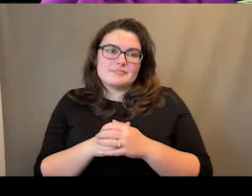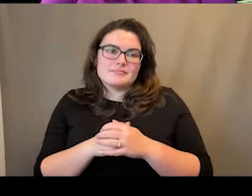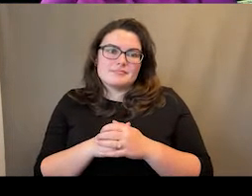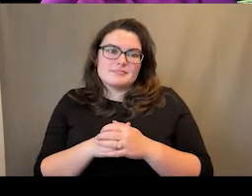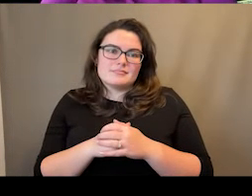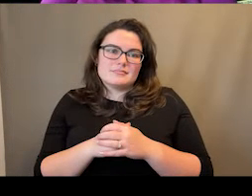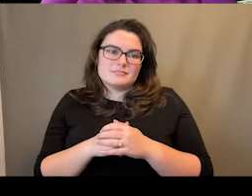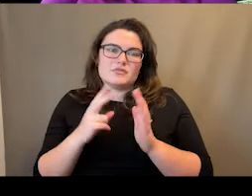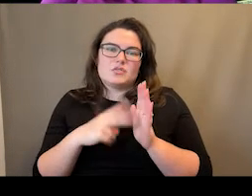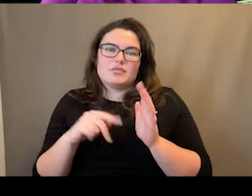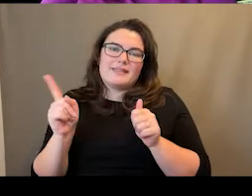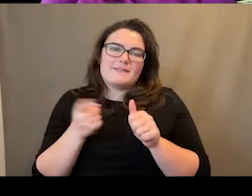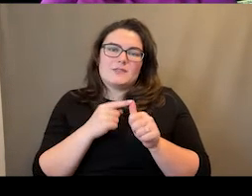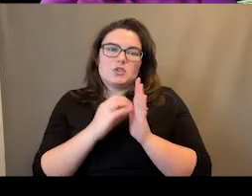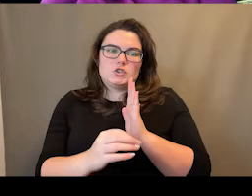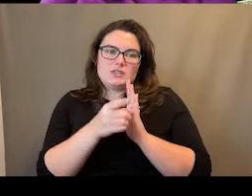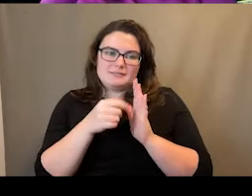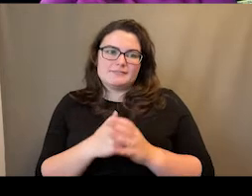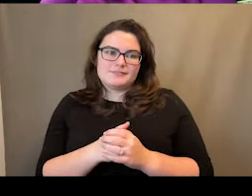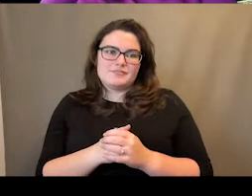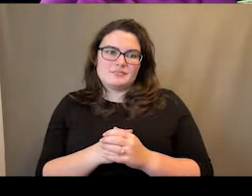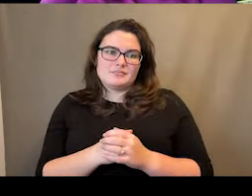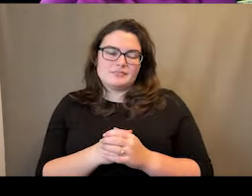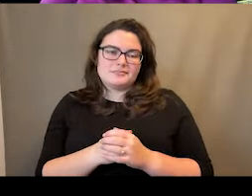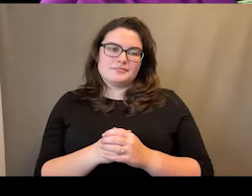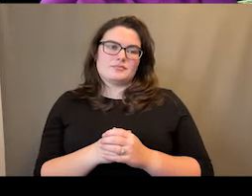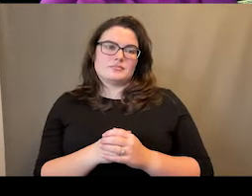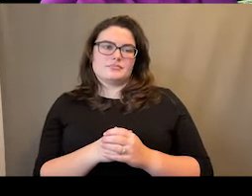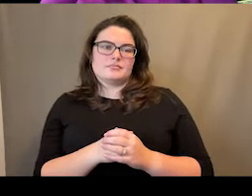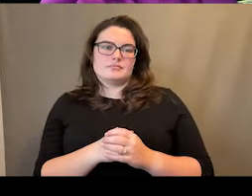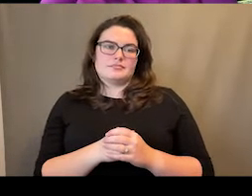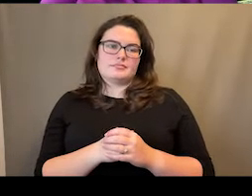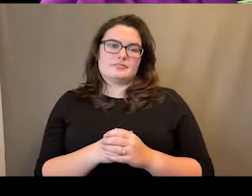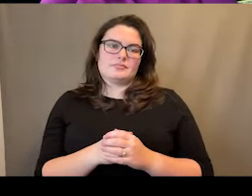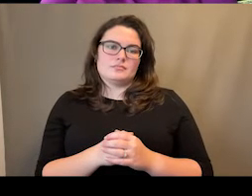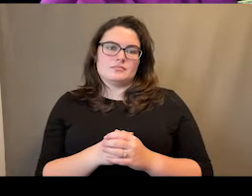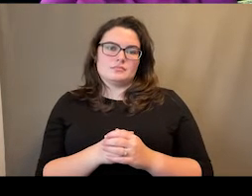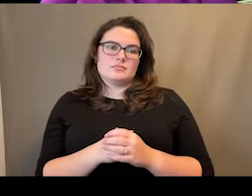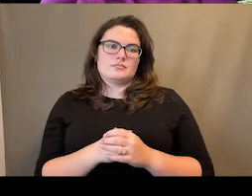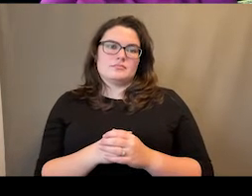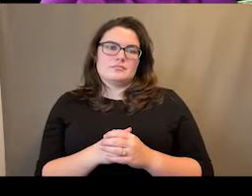Computational Neuroscience. This is a program that